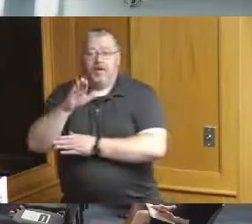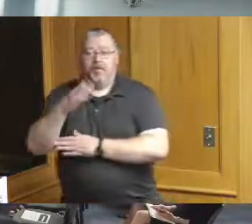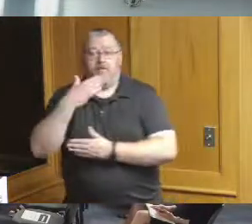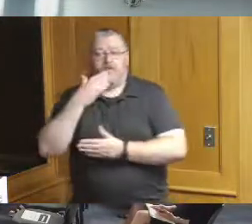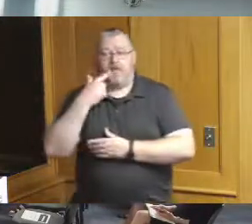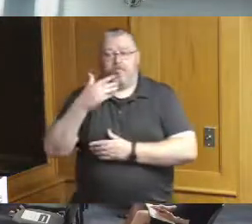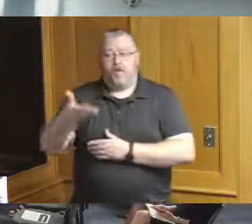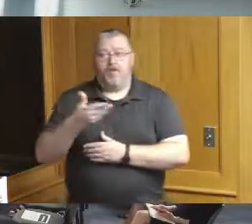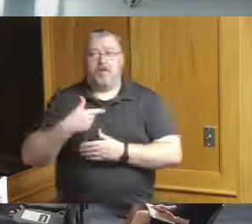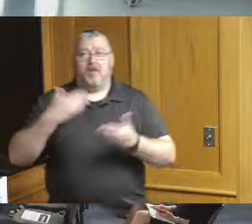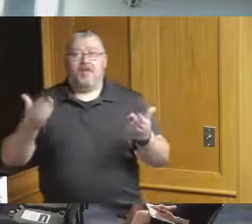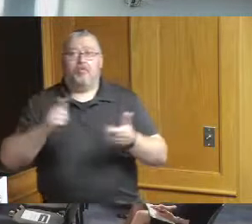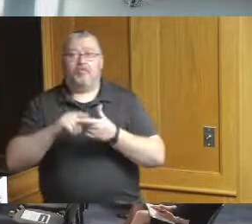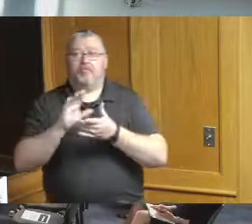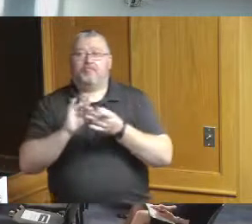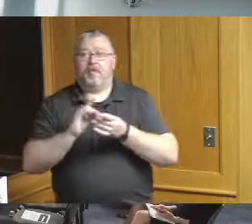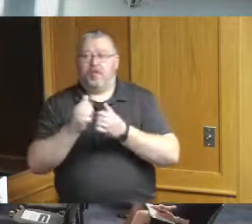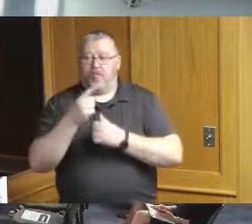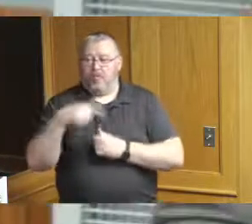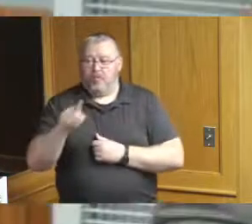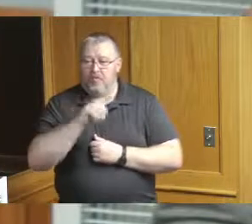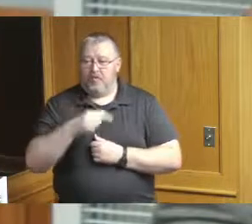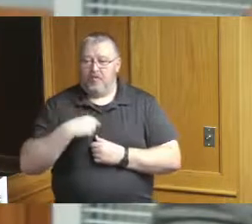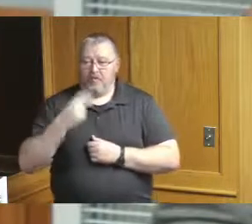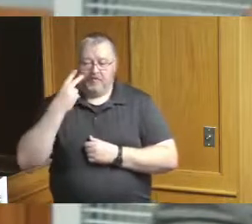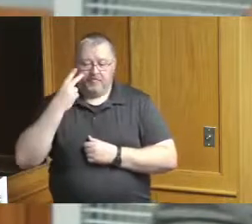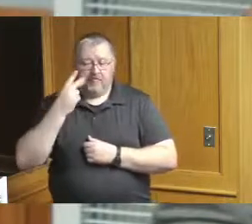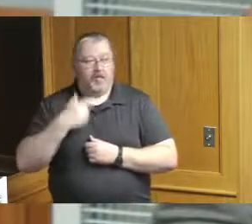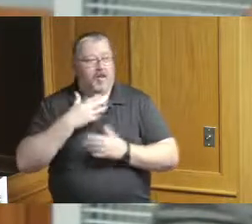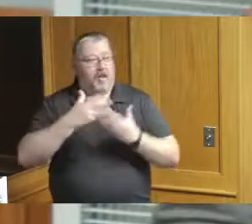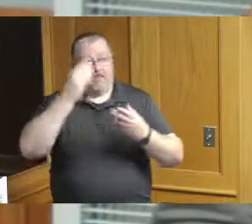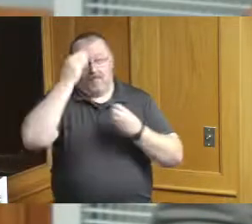to you this afternoon I've got a presentation here it's got a lot of information in it